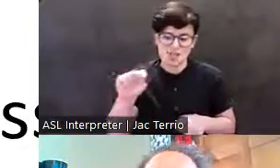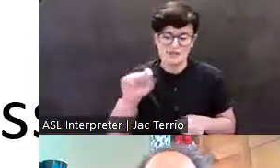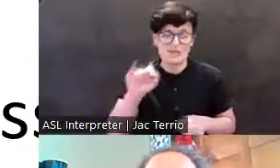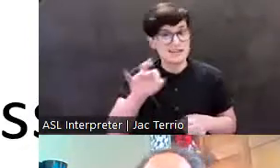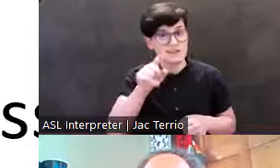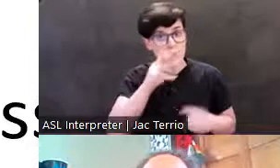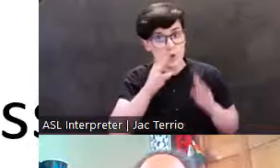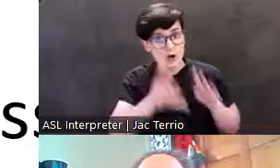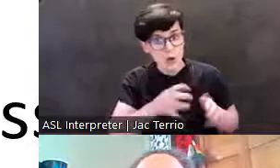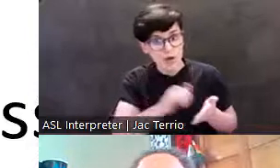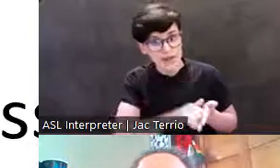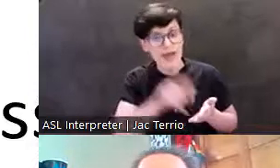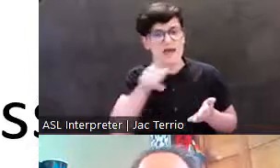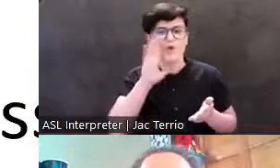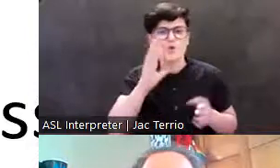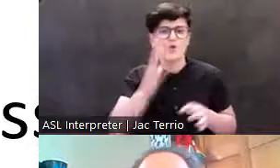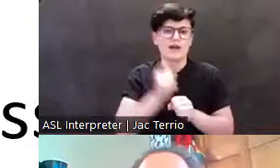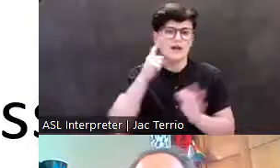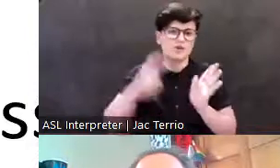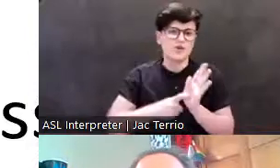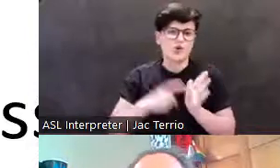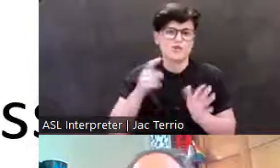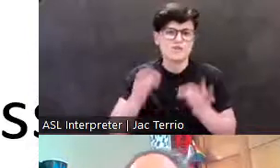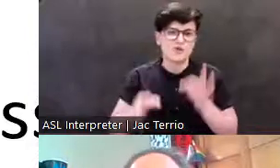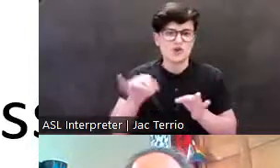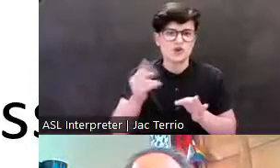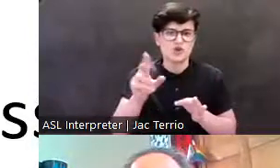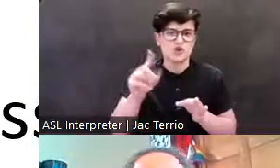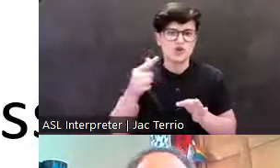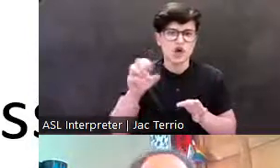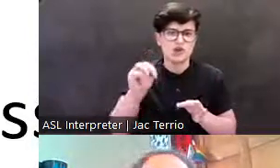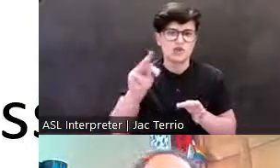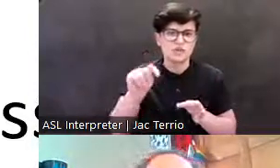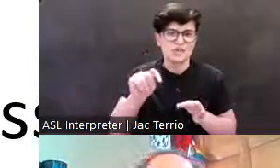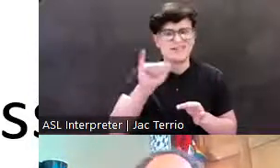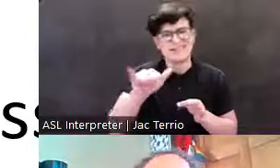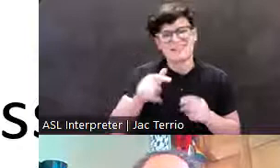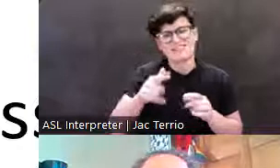That will be a notice from the court saying that you lost.